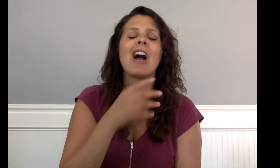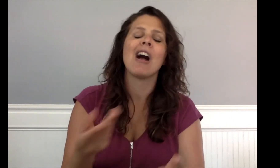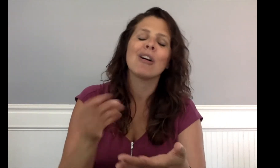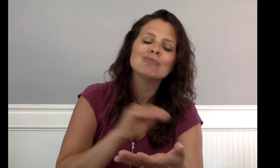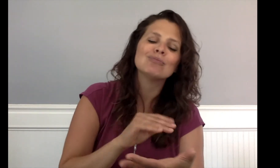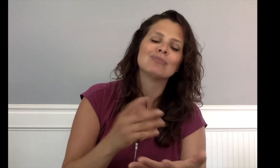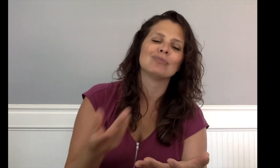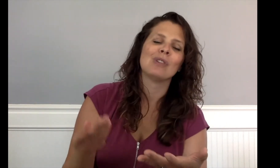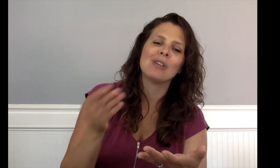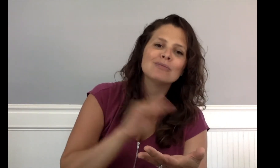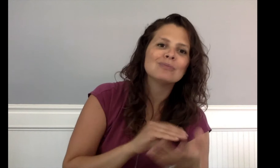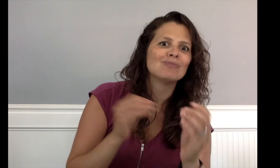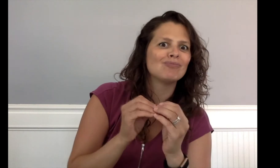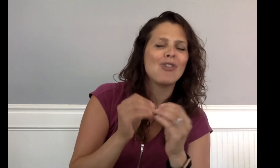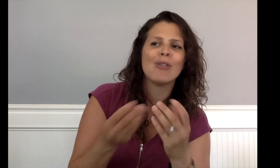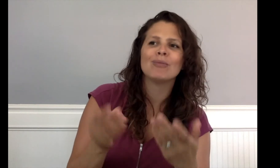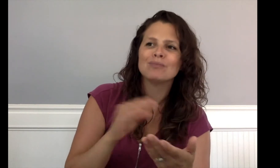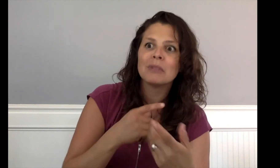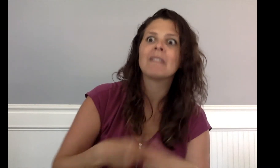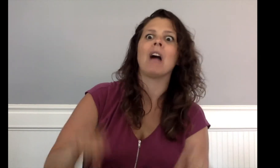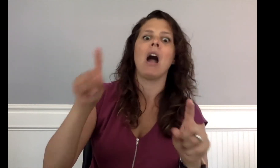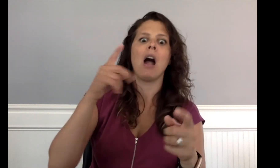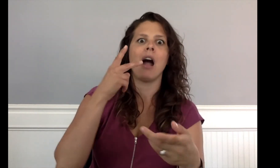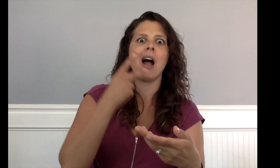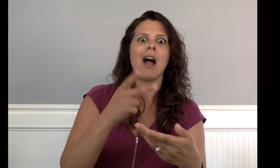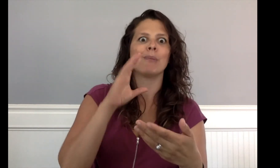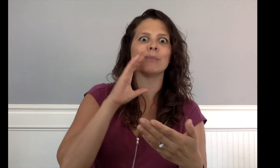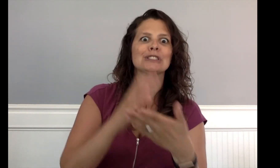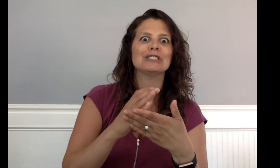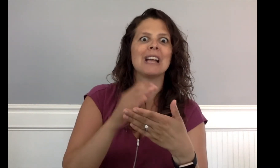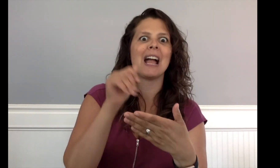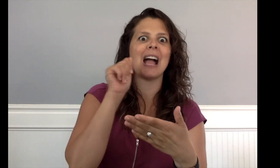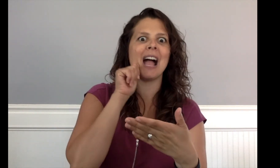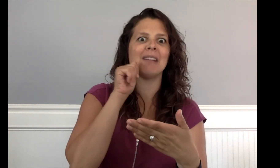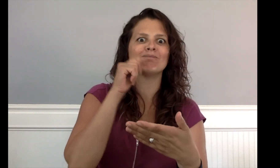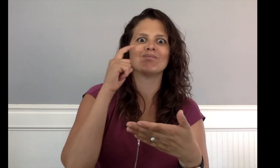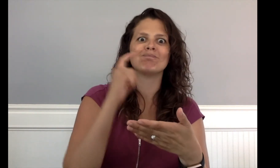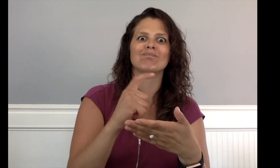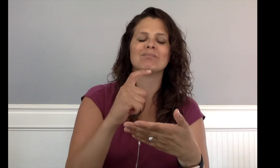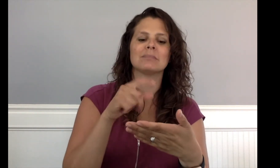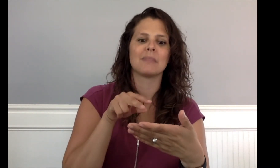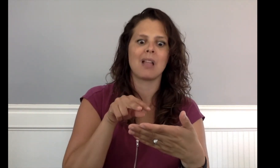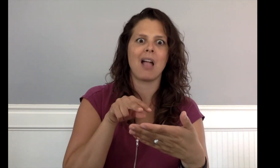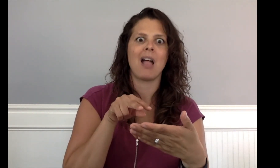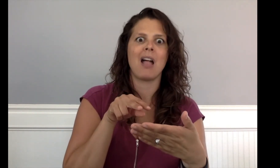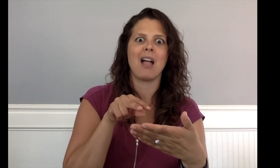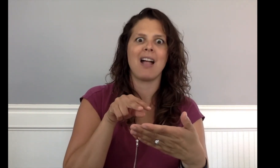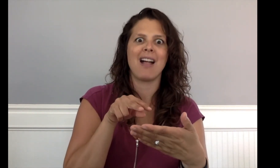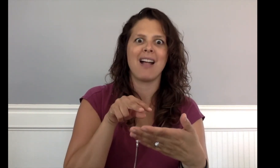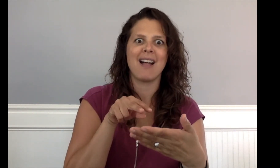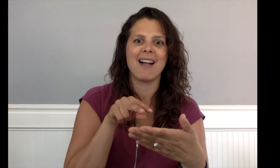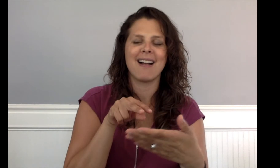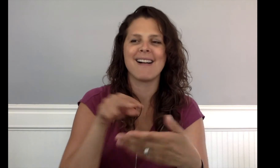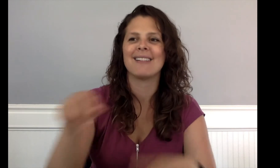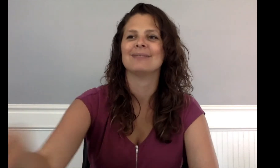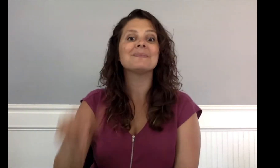Frog continued to turn pages. Finally, there was Aggie.